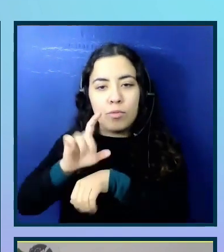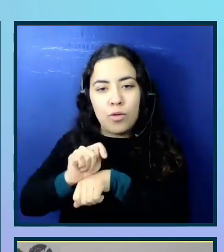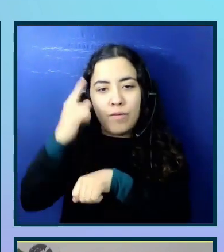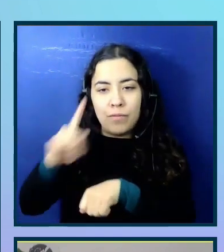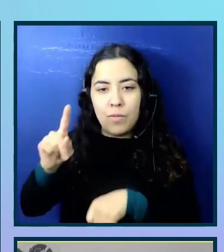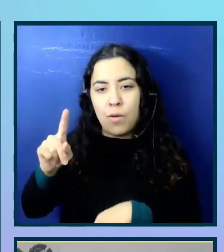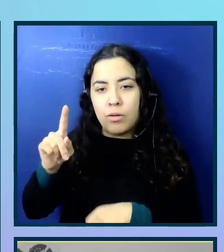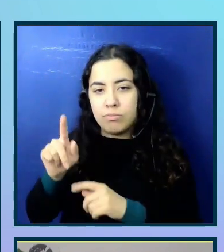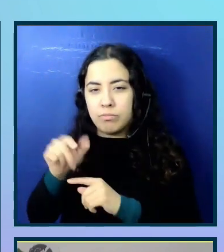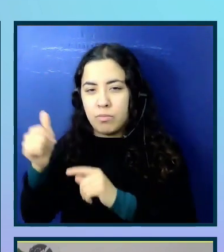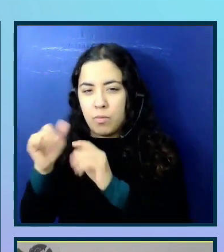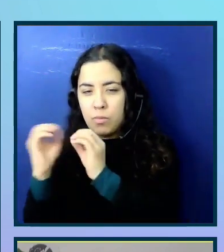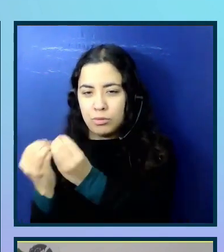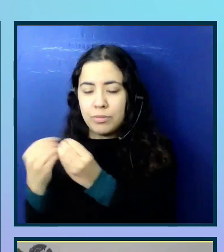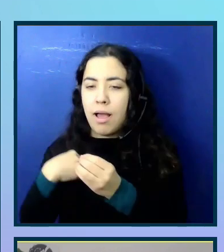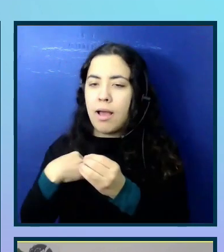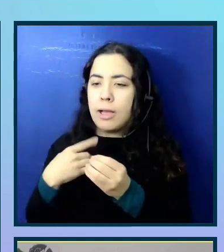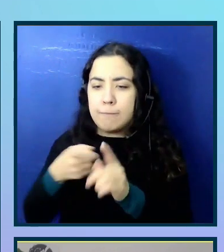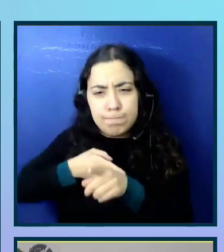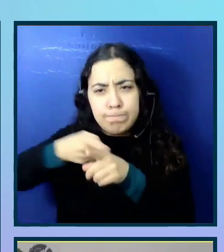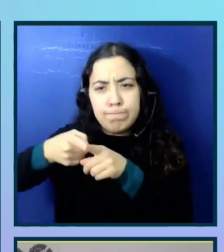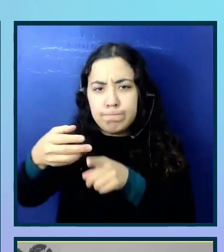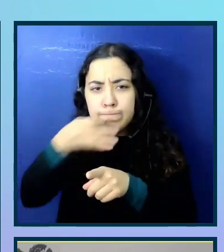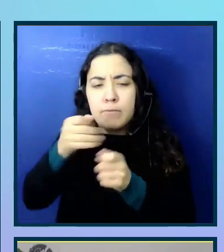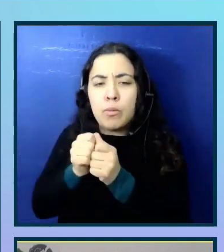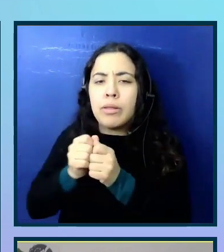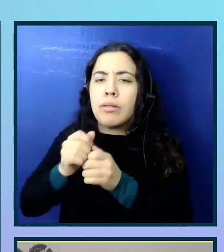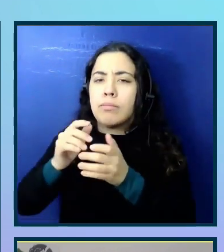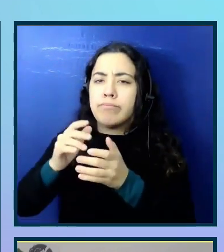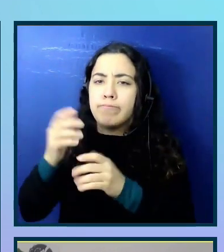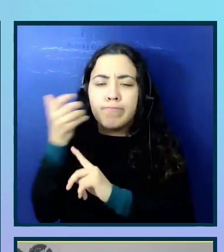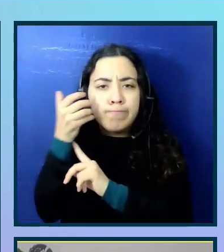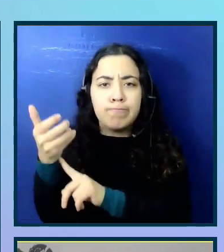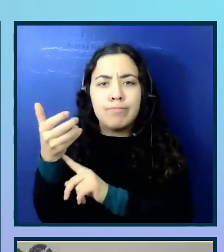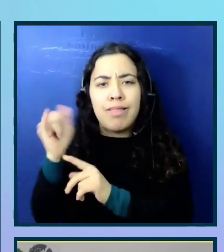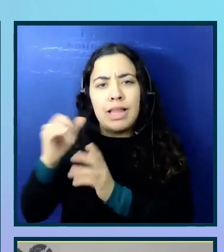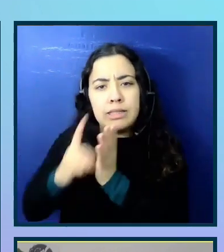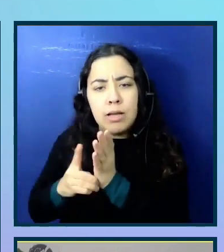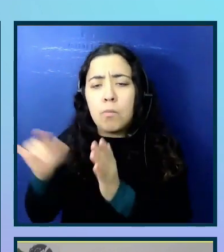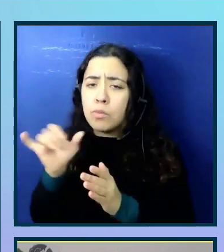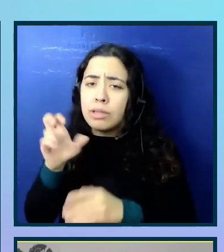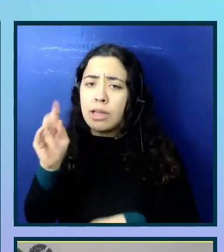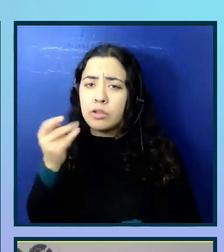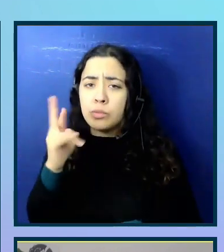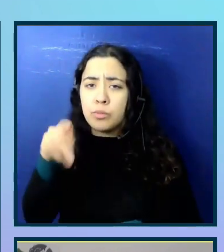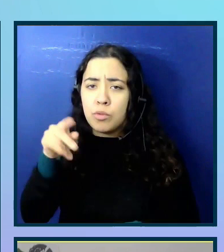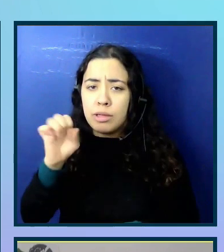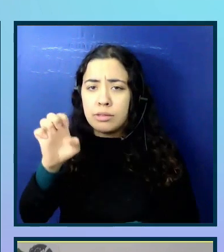I mostly specialize in mobile design but also enterprise UX, which means I work a lot on tools that will be used